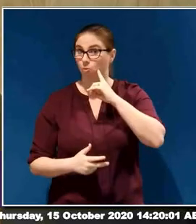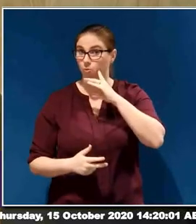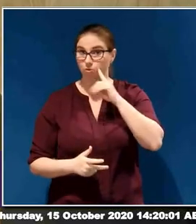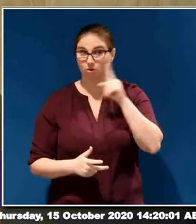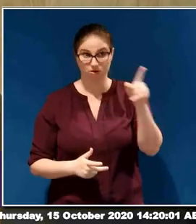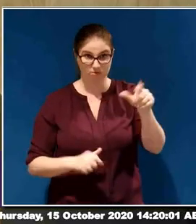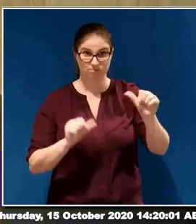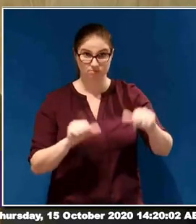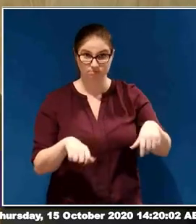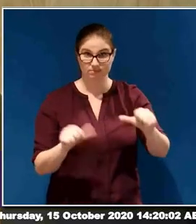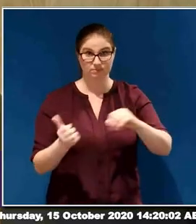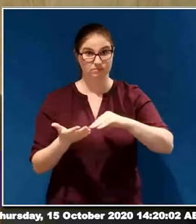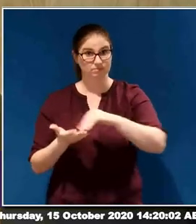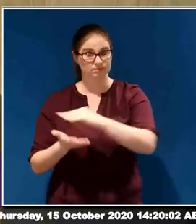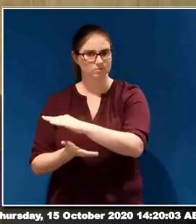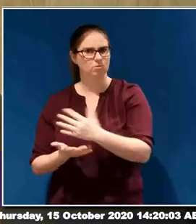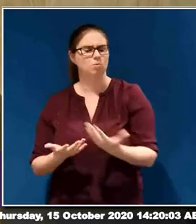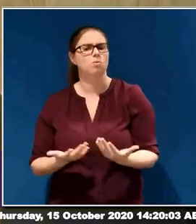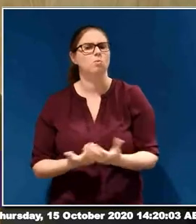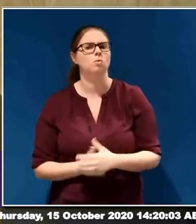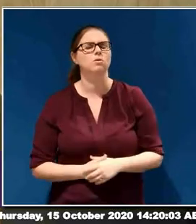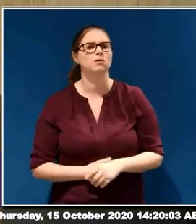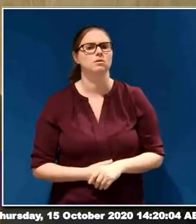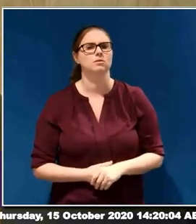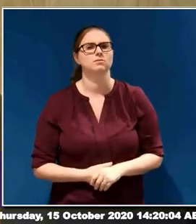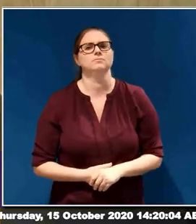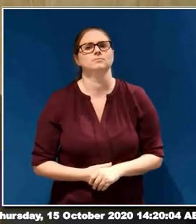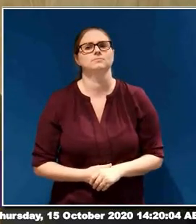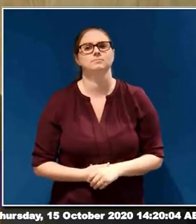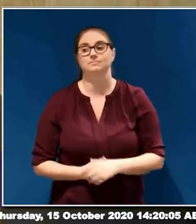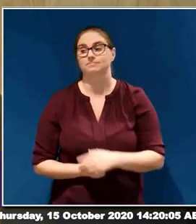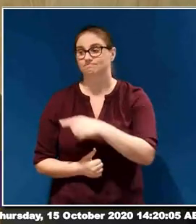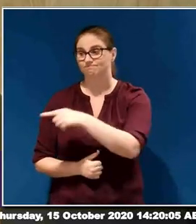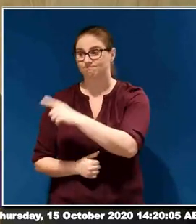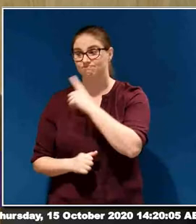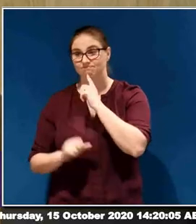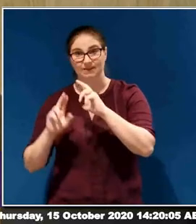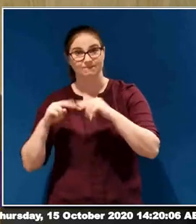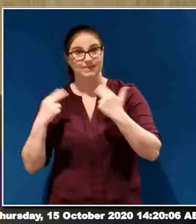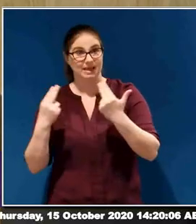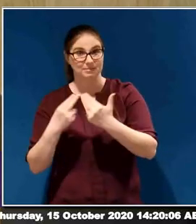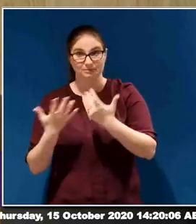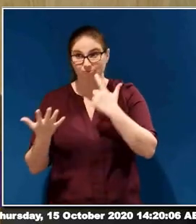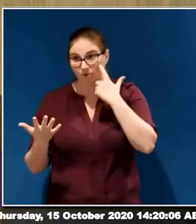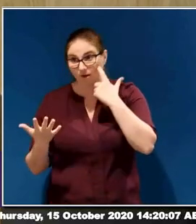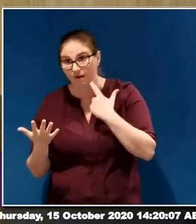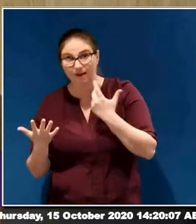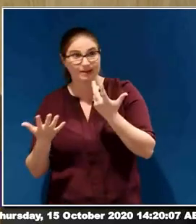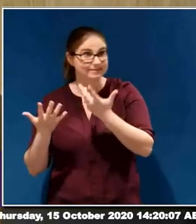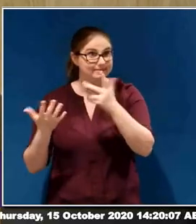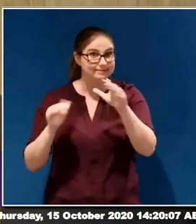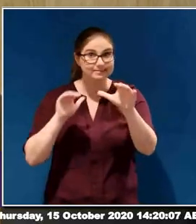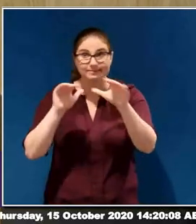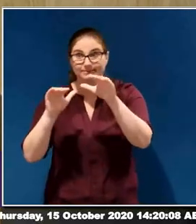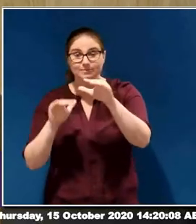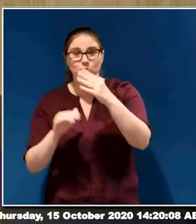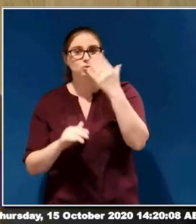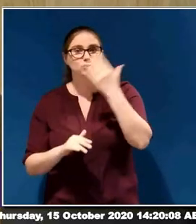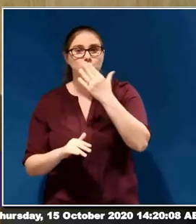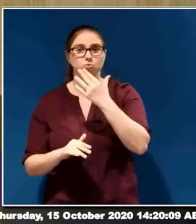Families try to do that, and they get turned away from any prospective school because they're still enrolled and there's no decision made.